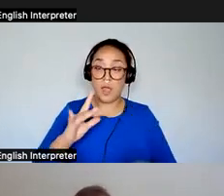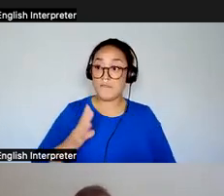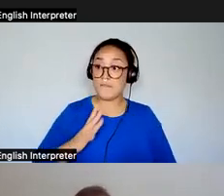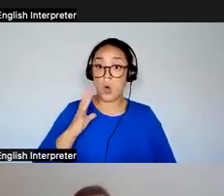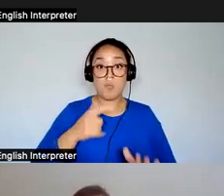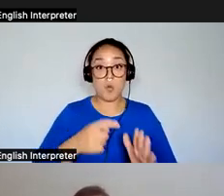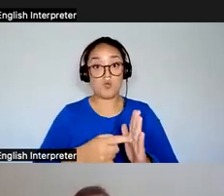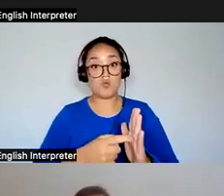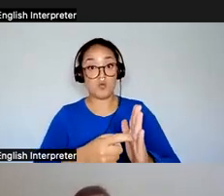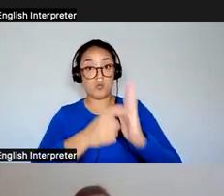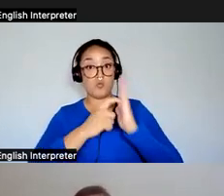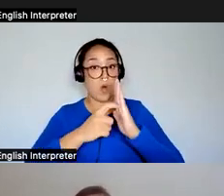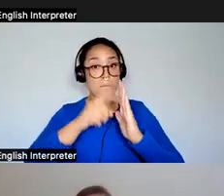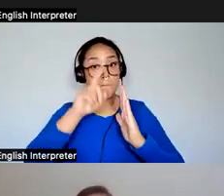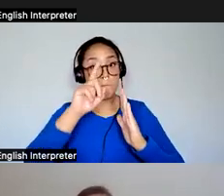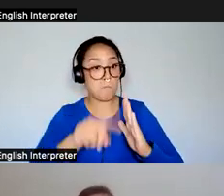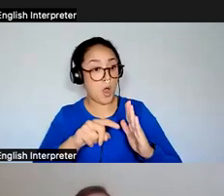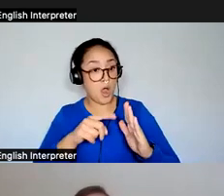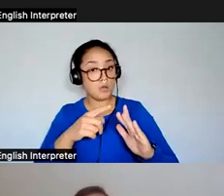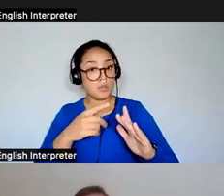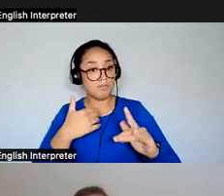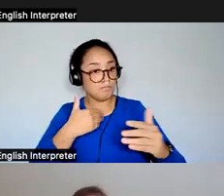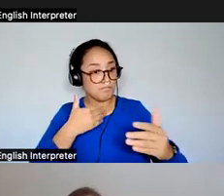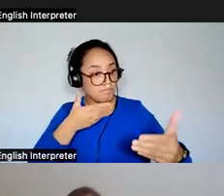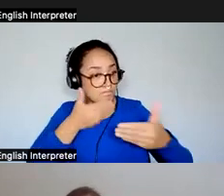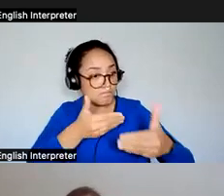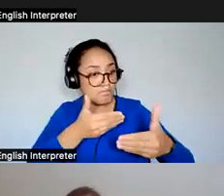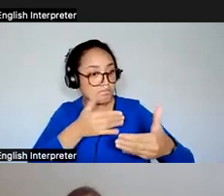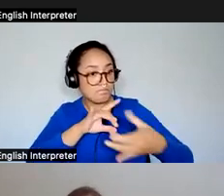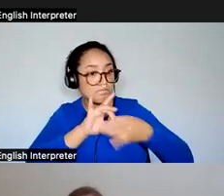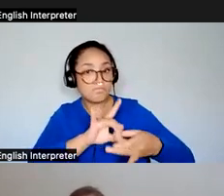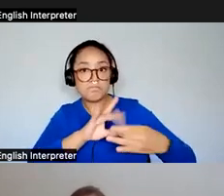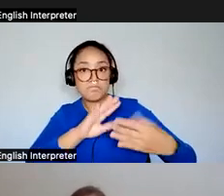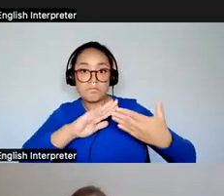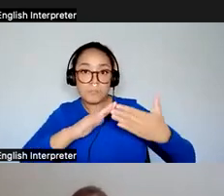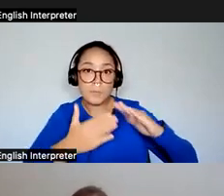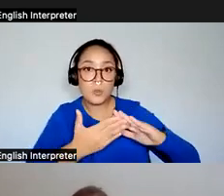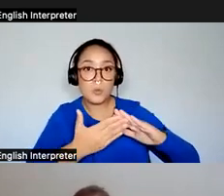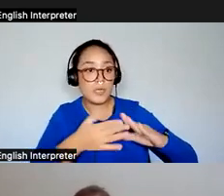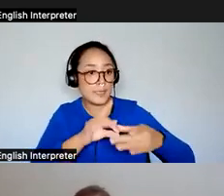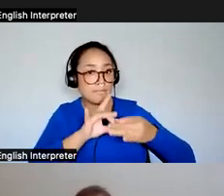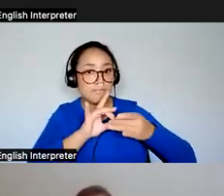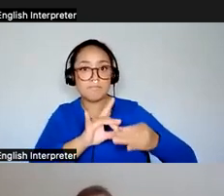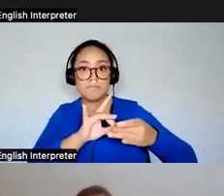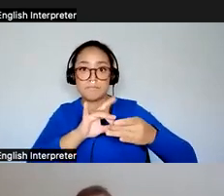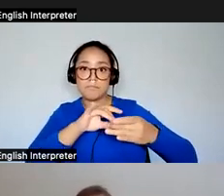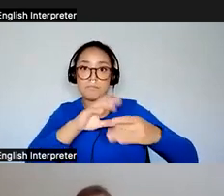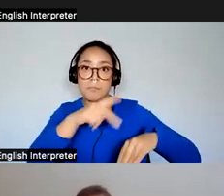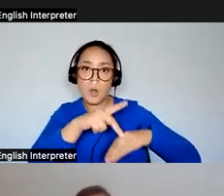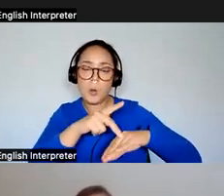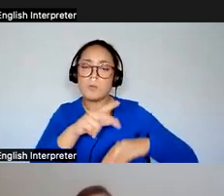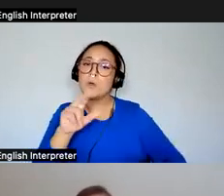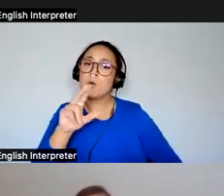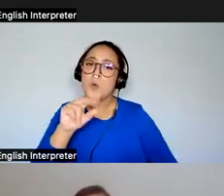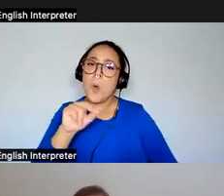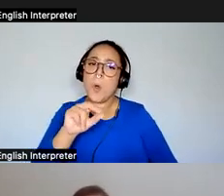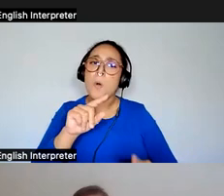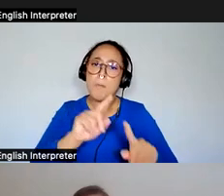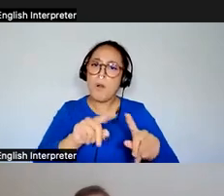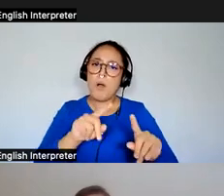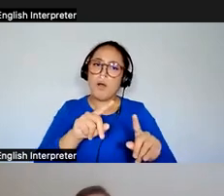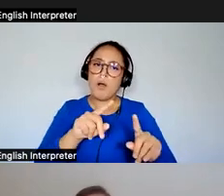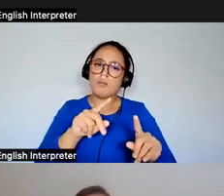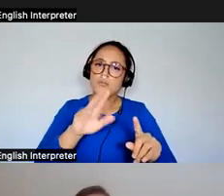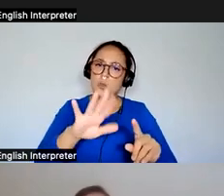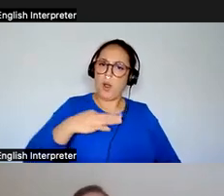To have that good why of why you want to put a project in a particular park.